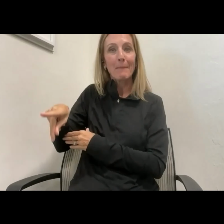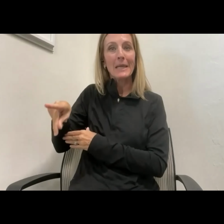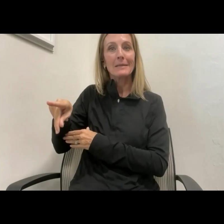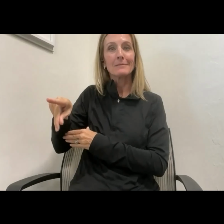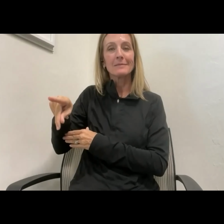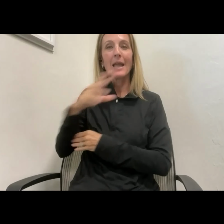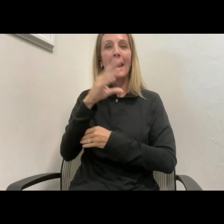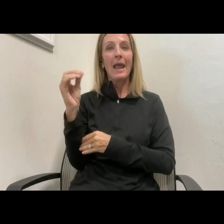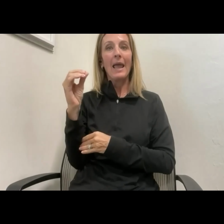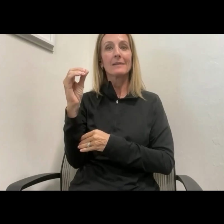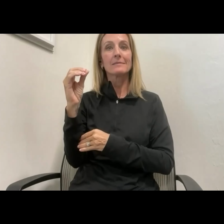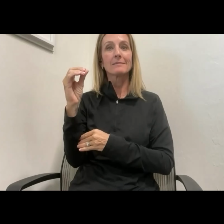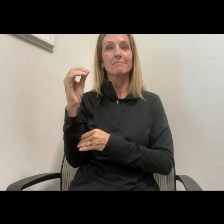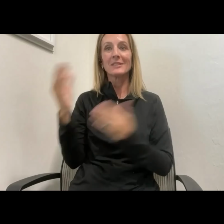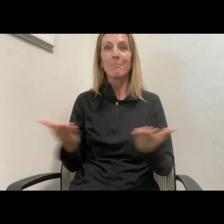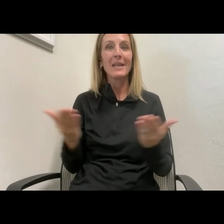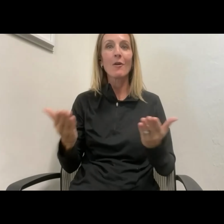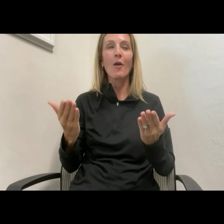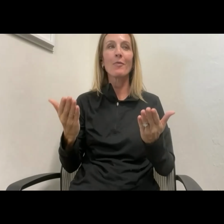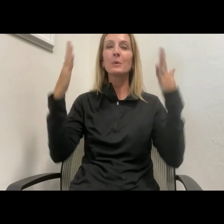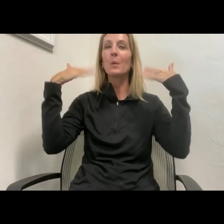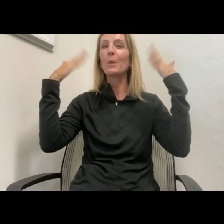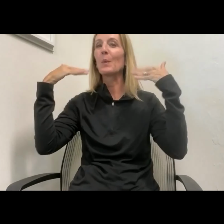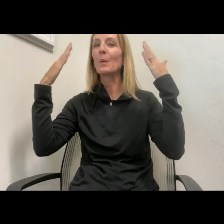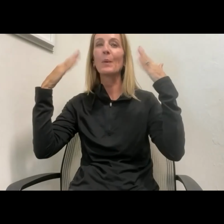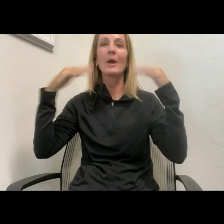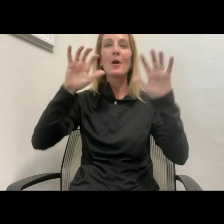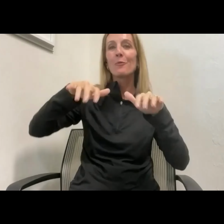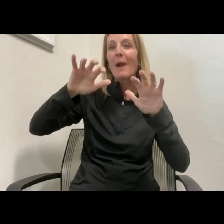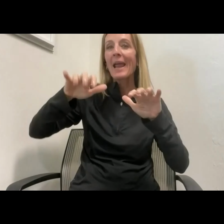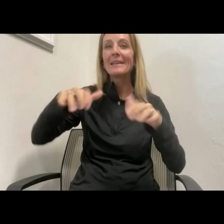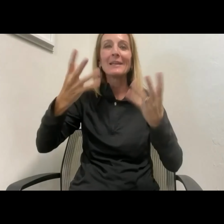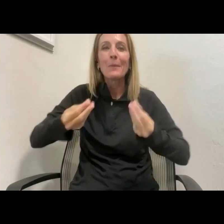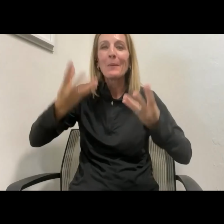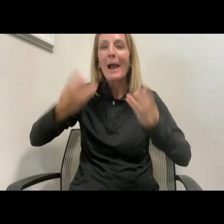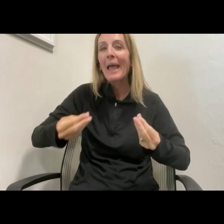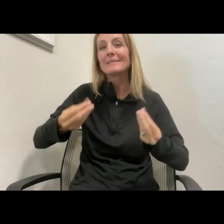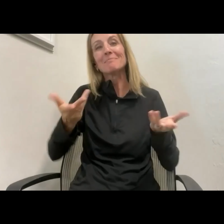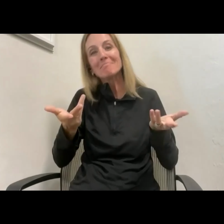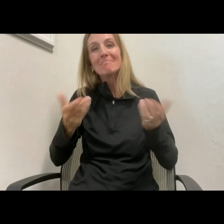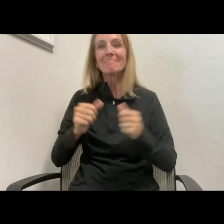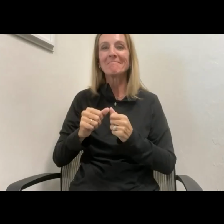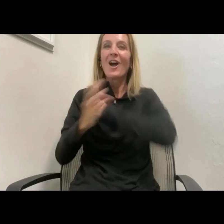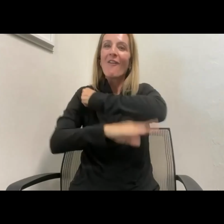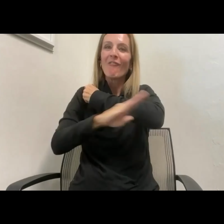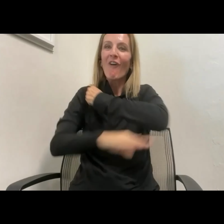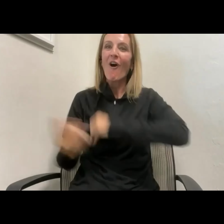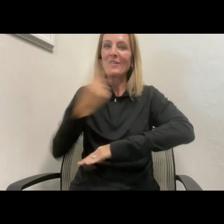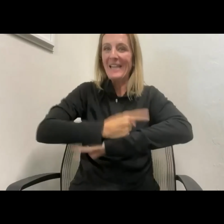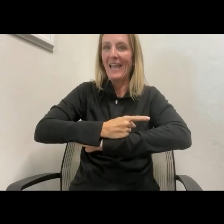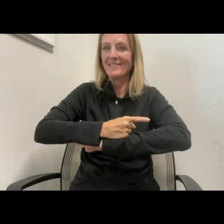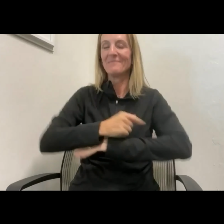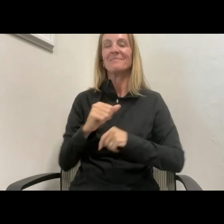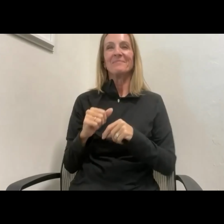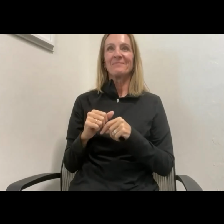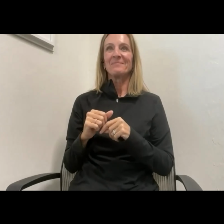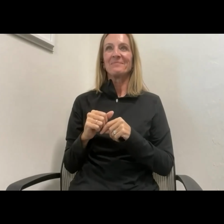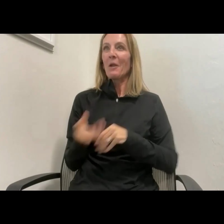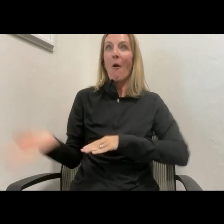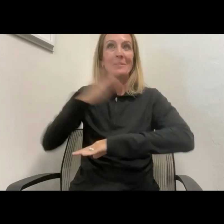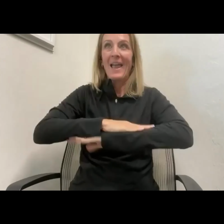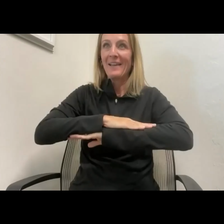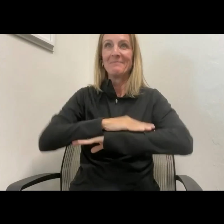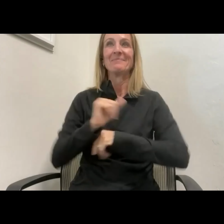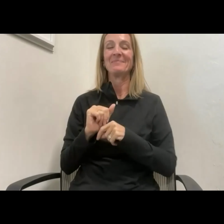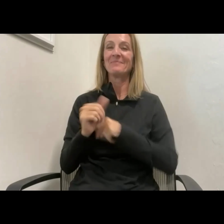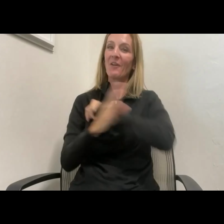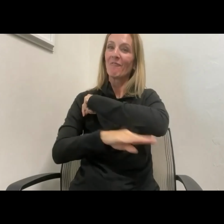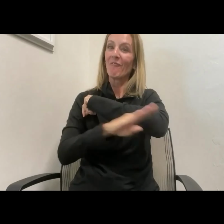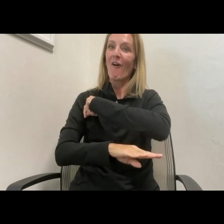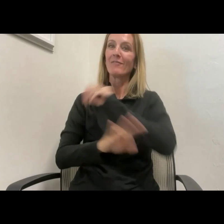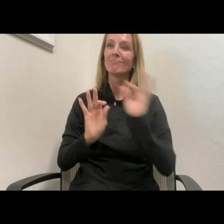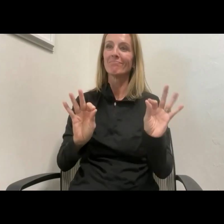good to be here on this cool, cool rainy wet fall day. [Witsuwit'en word]. I'm pleased to share some